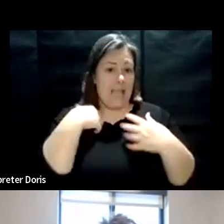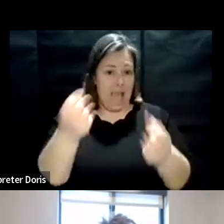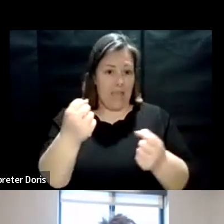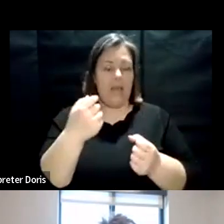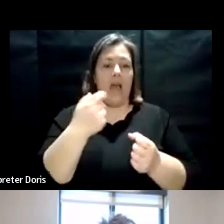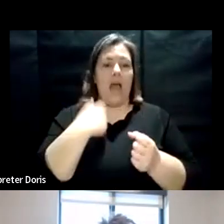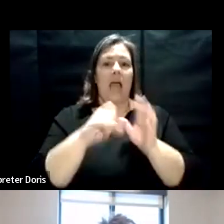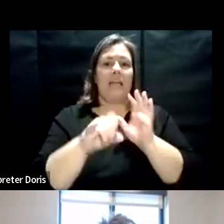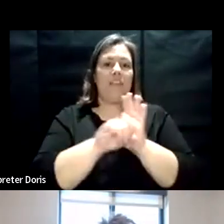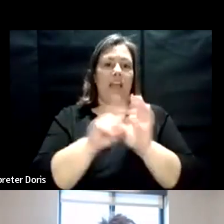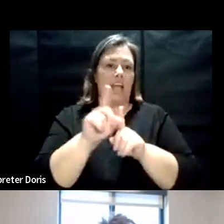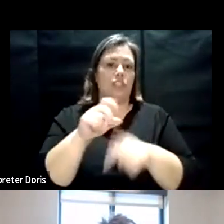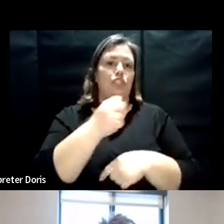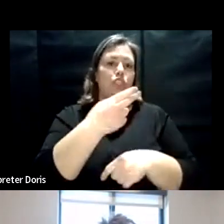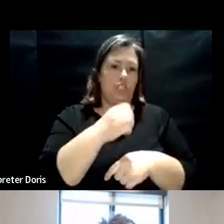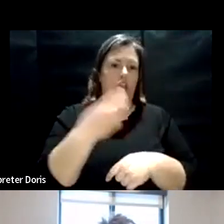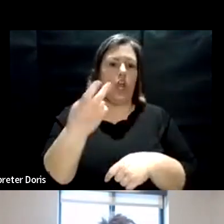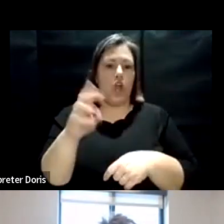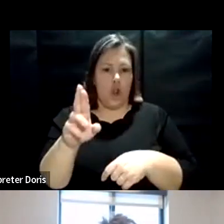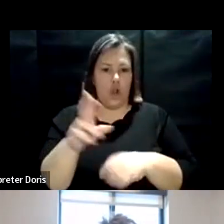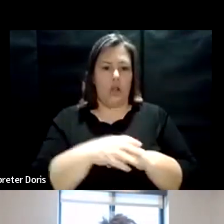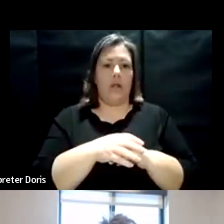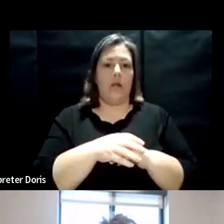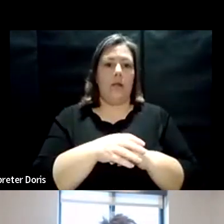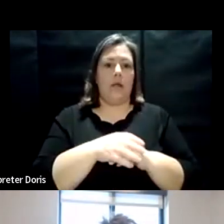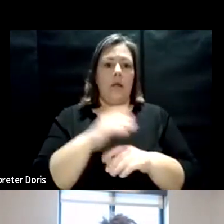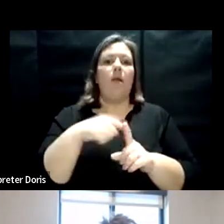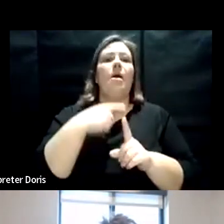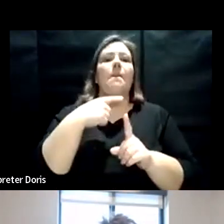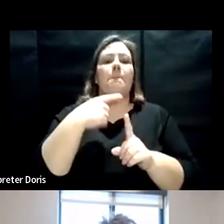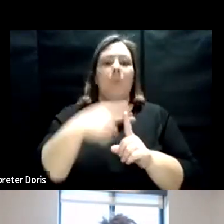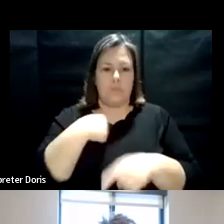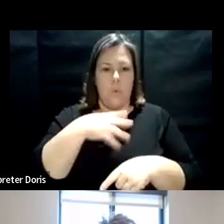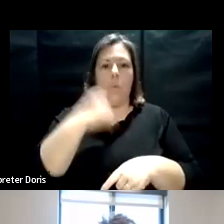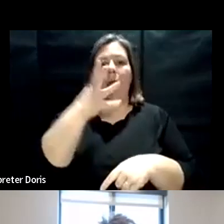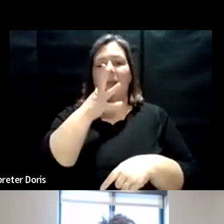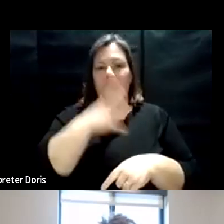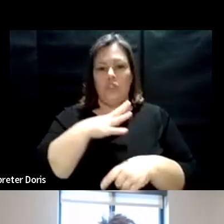And I am an individual with significant disabilities, physical, neurodiverse and mental health. And I identify as she, her and hers.